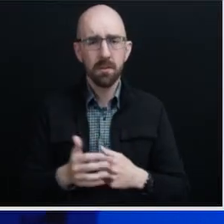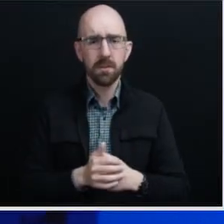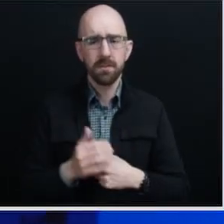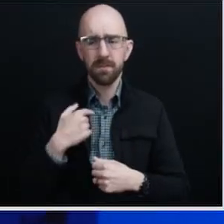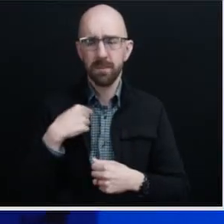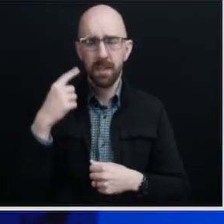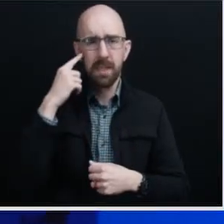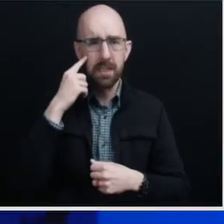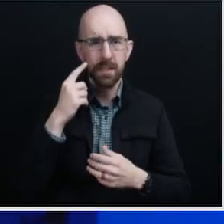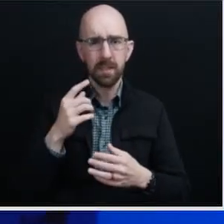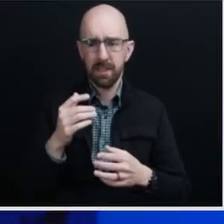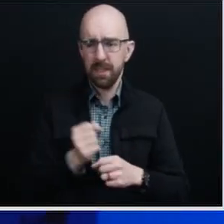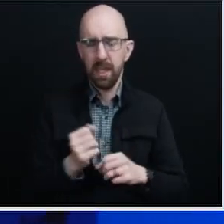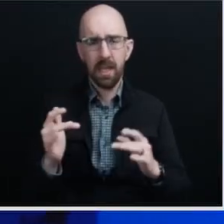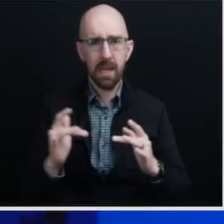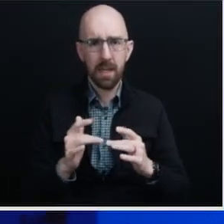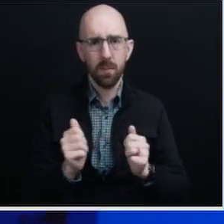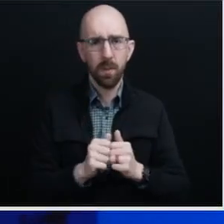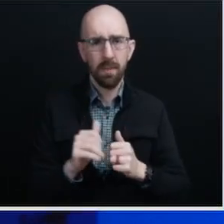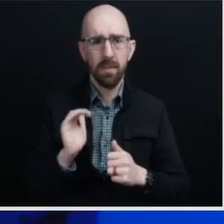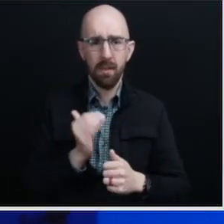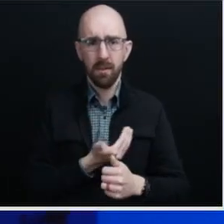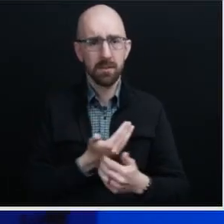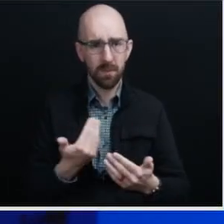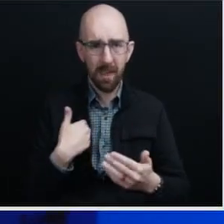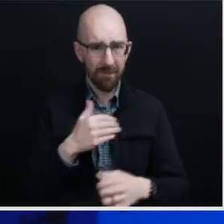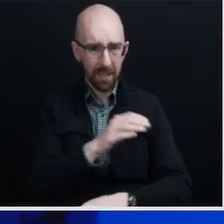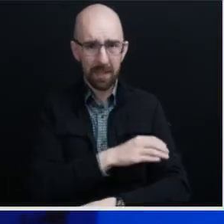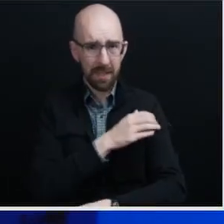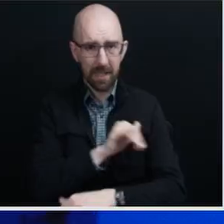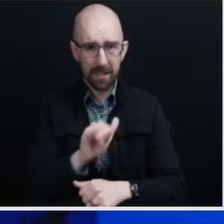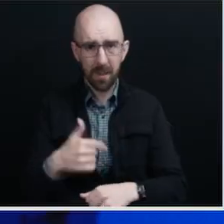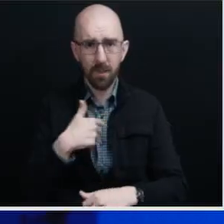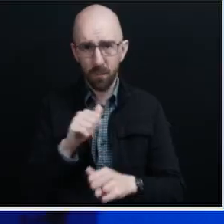get connected with us. You know, we have a clinic that we can get you connected with a navigator